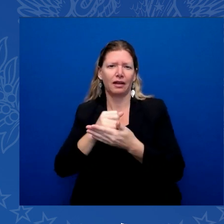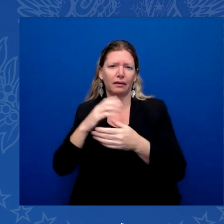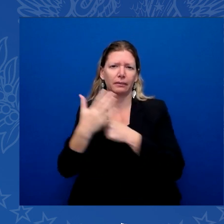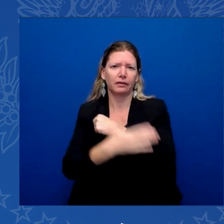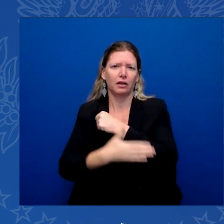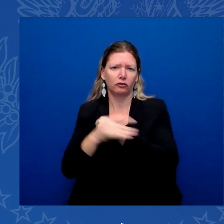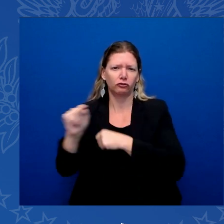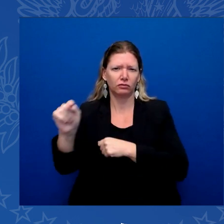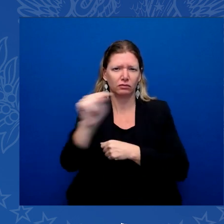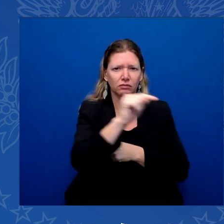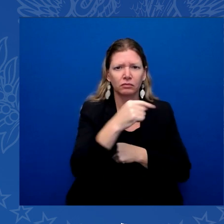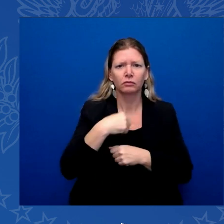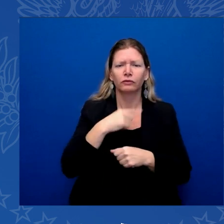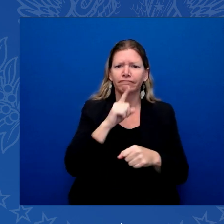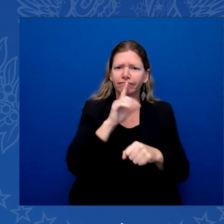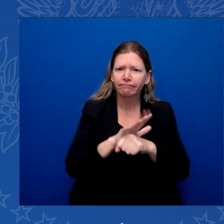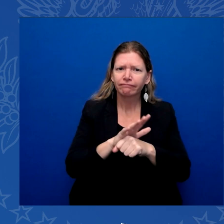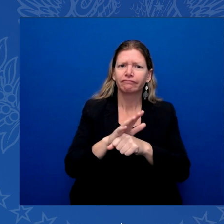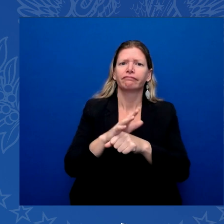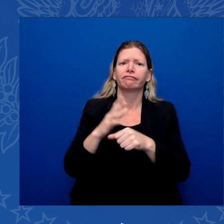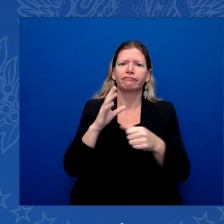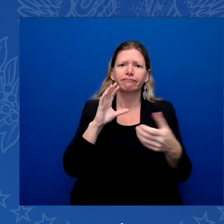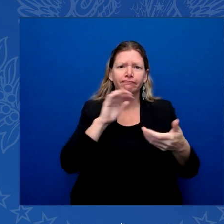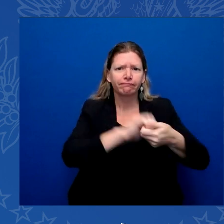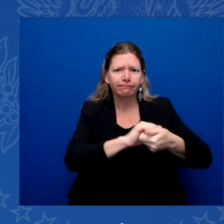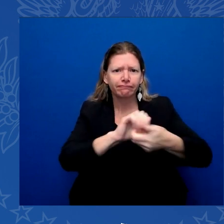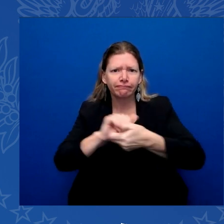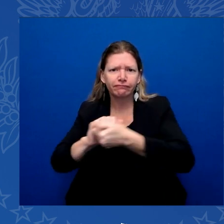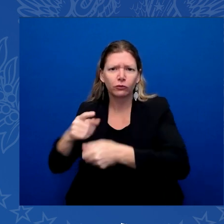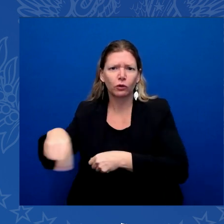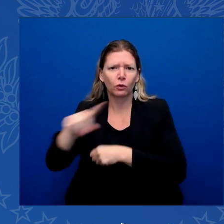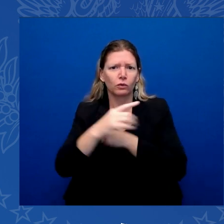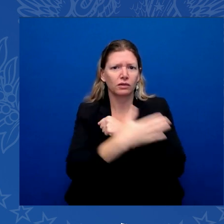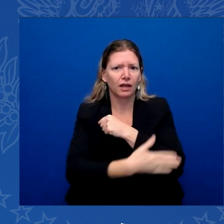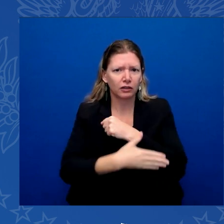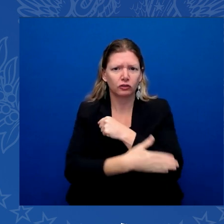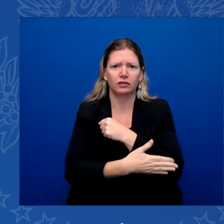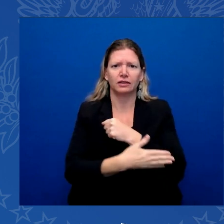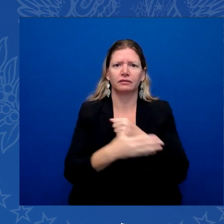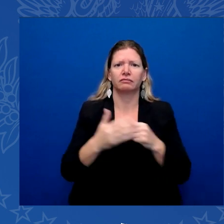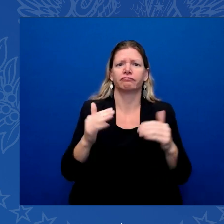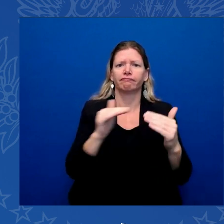with an equal, no predatory approach to create new opportunities and prosperity.